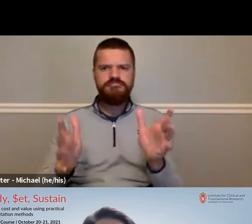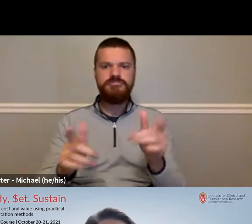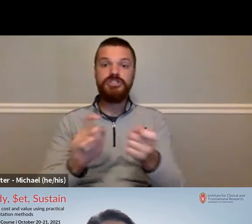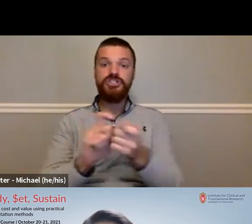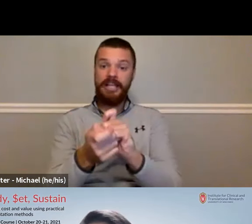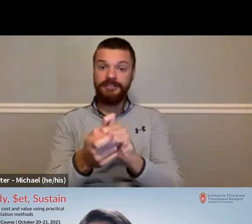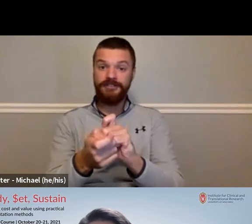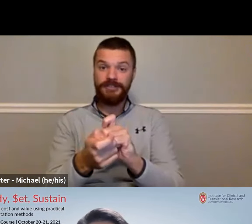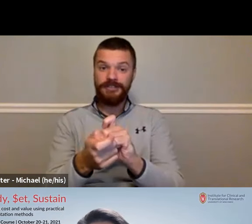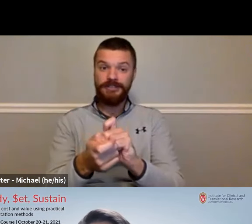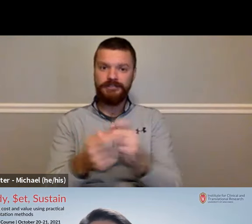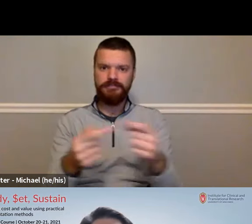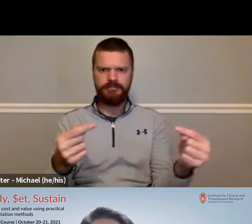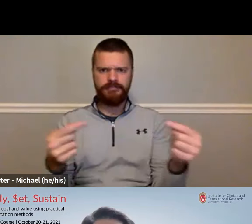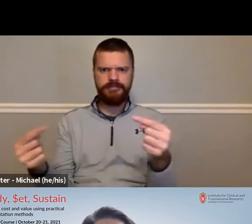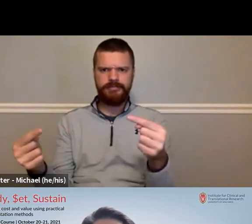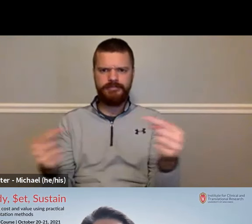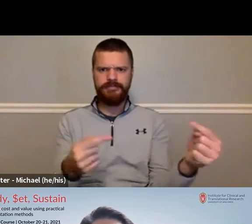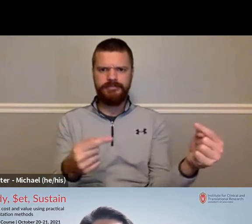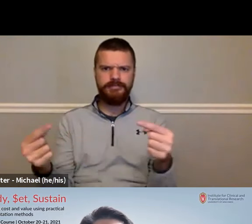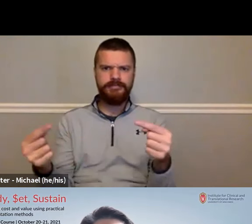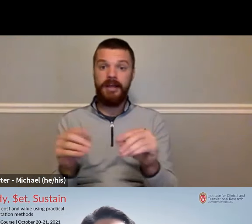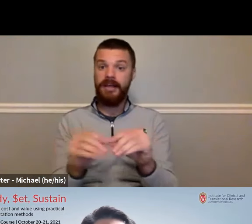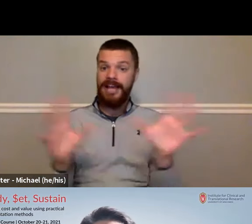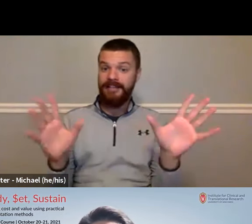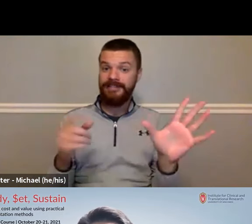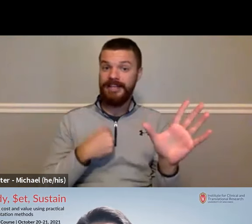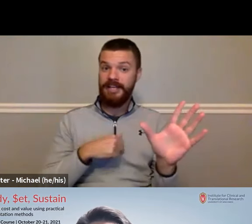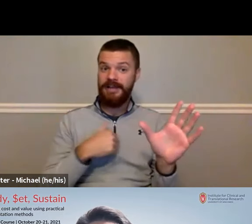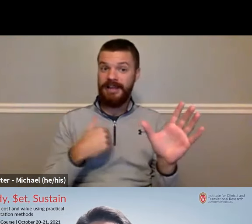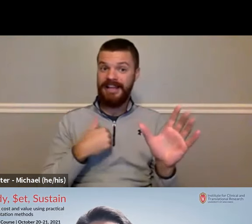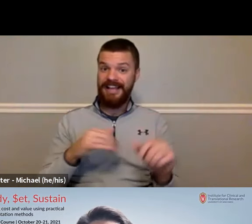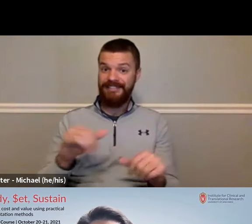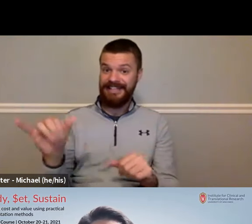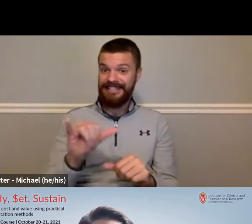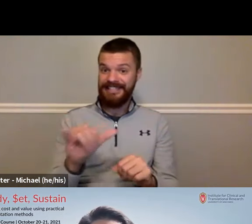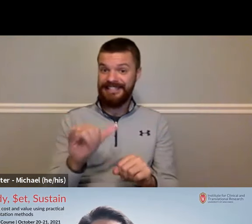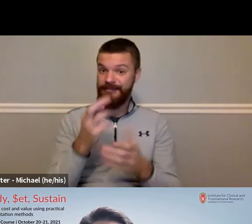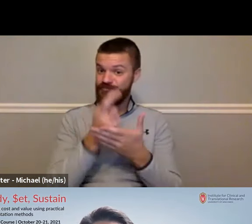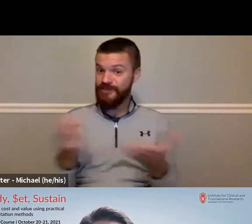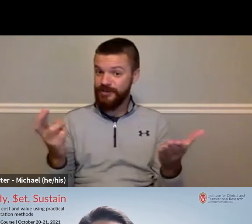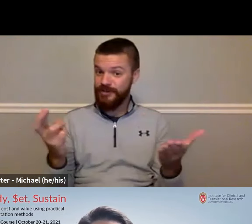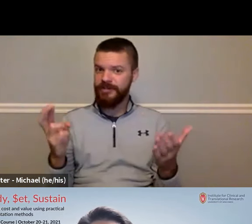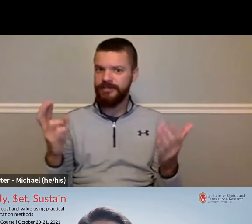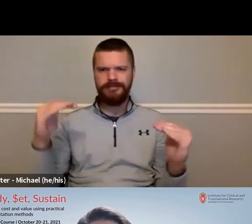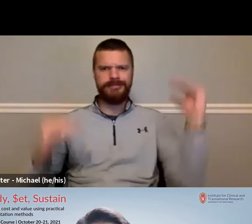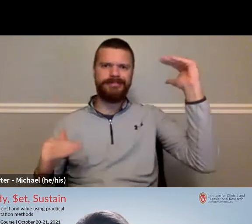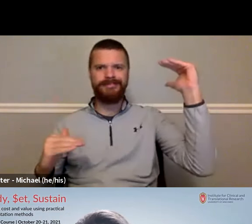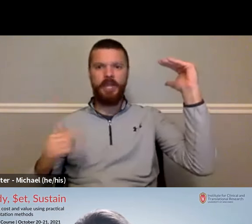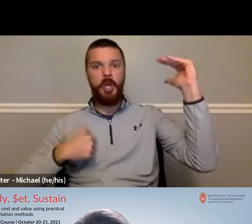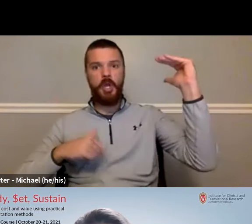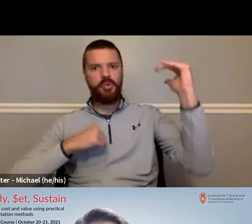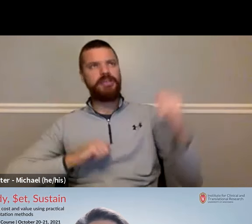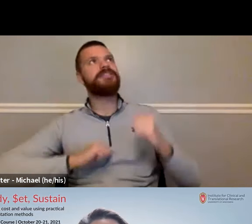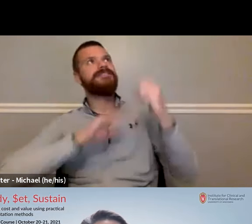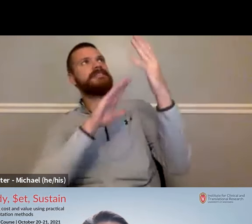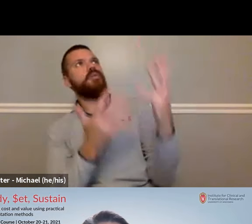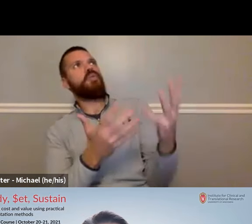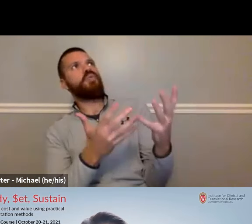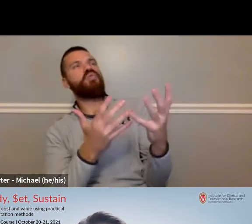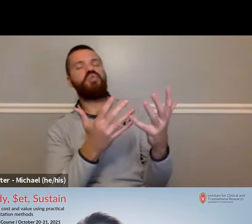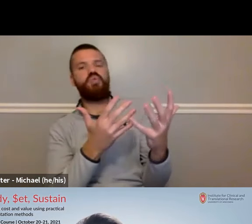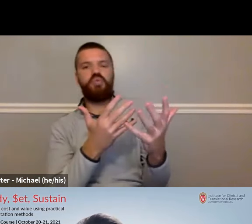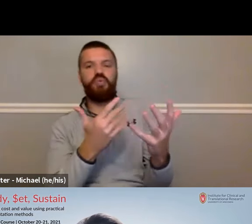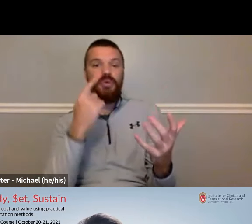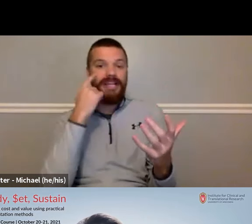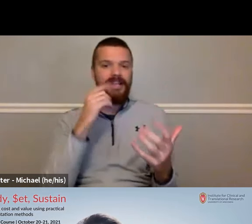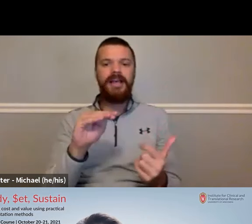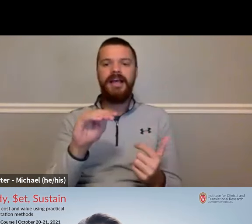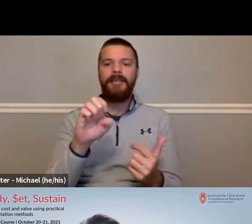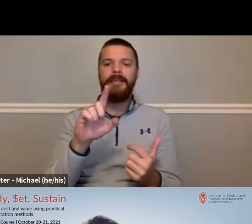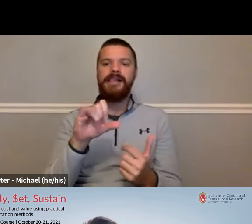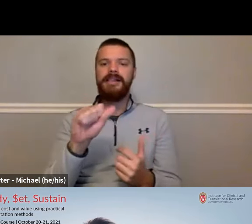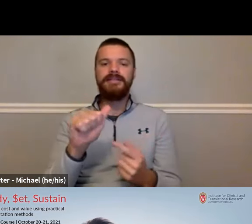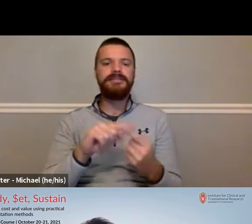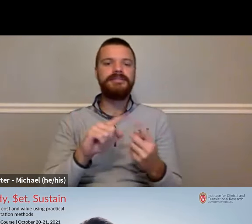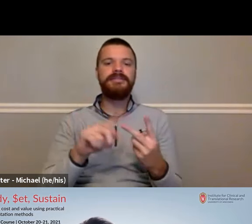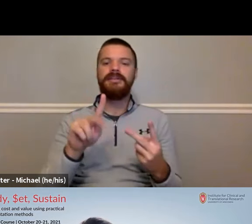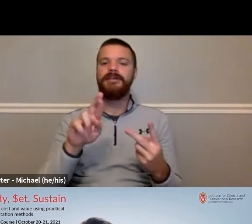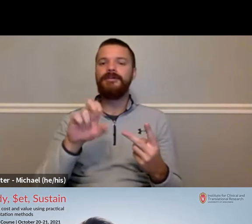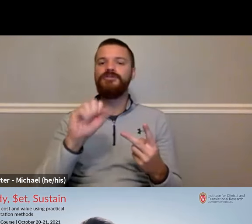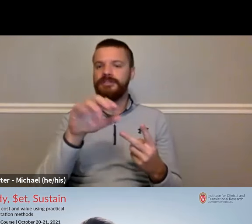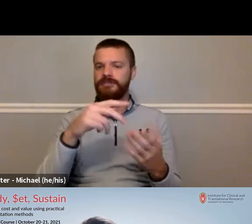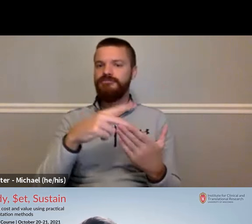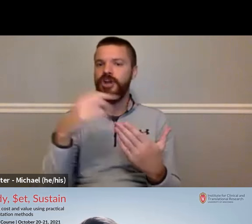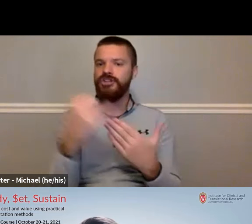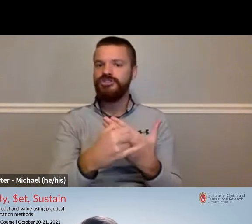Lisa Saldana (she/her/hers): And in you know, obviously we don't have the same resources, and so, as we are up against that that makes me think about Melissa and chris's project and, in particular, Melissa you had mentioned.